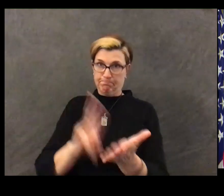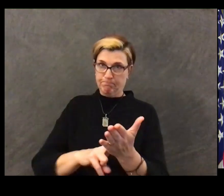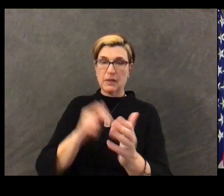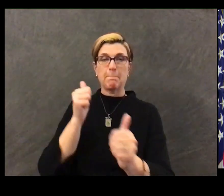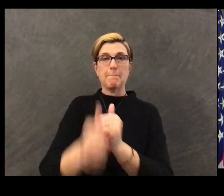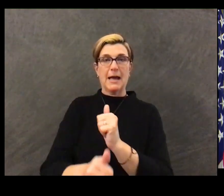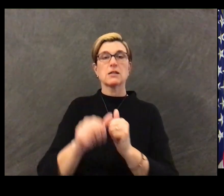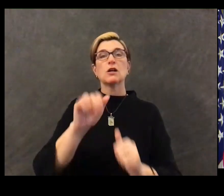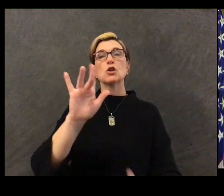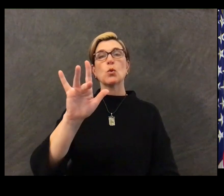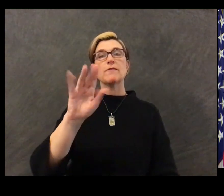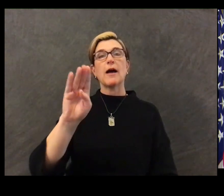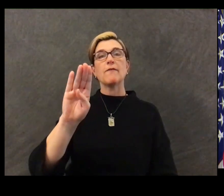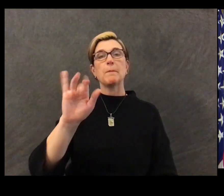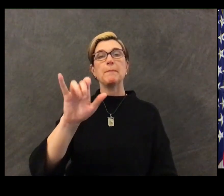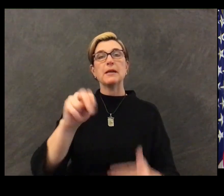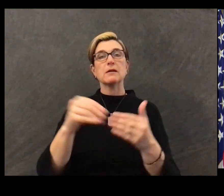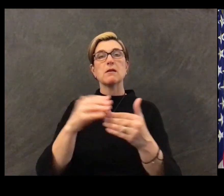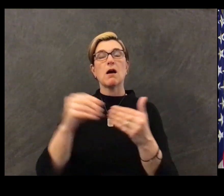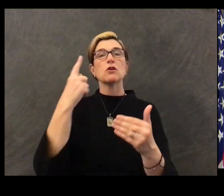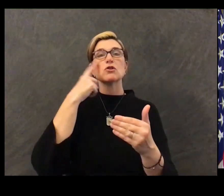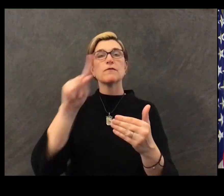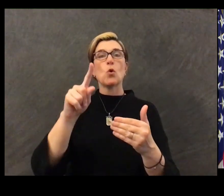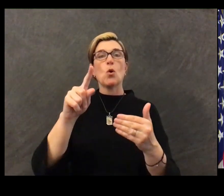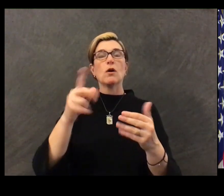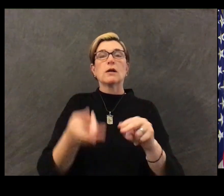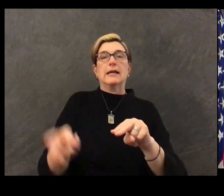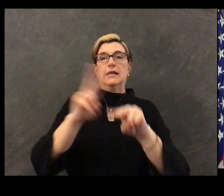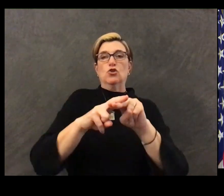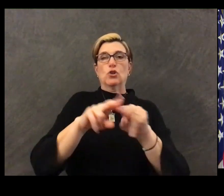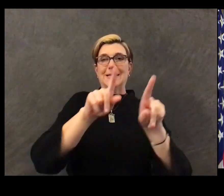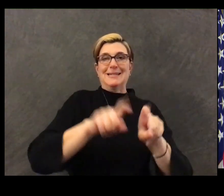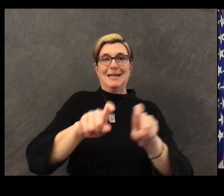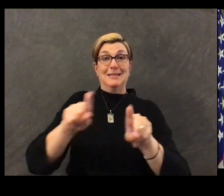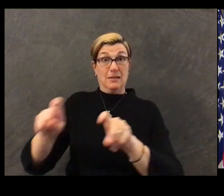billion dollars to further expand testing and provides even more funding